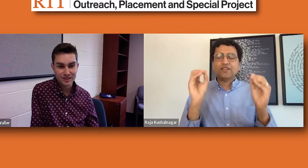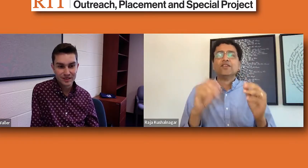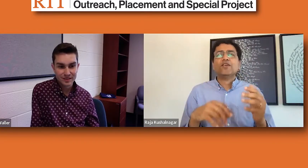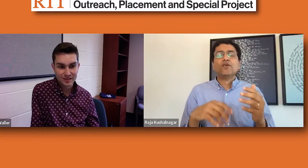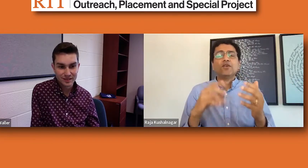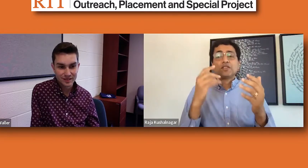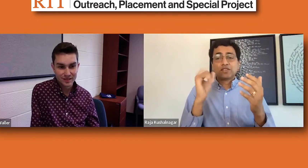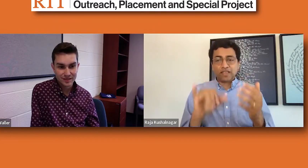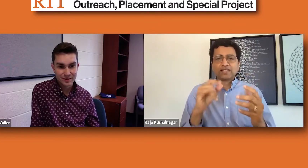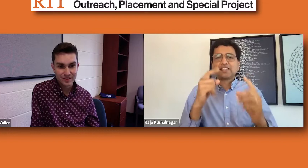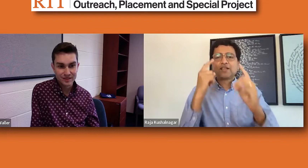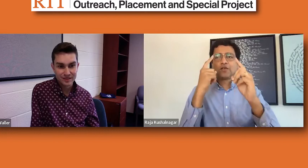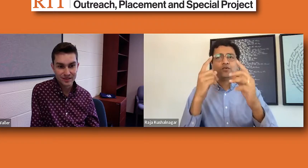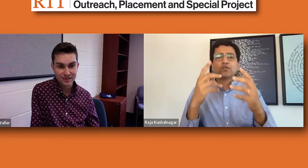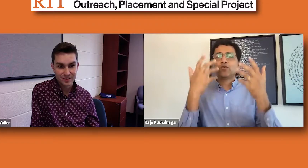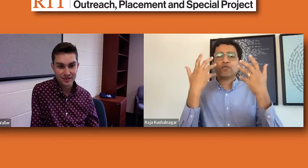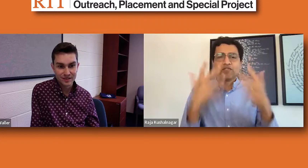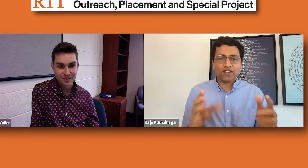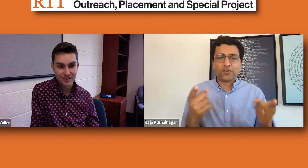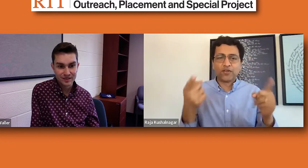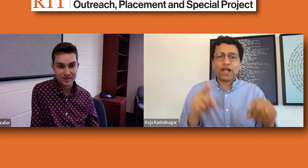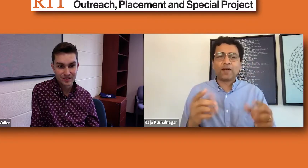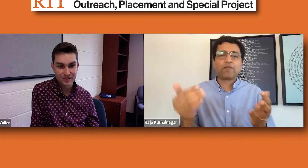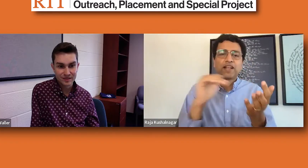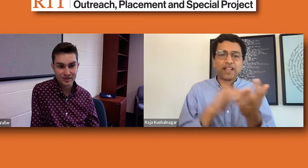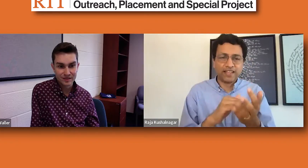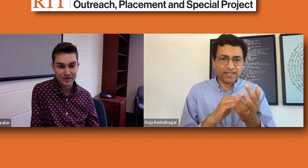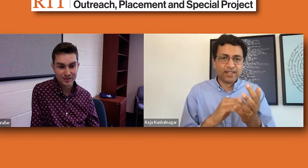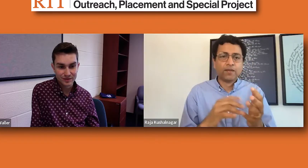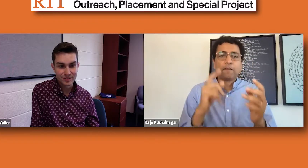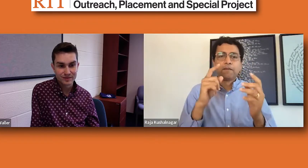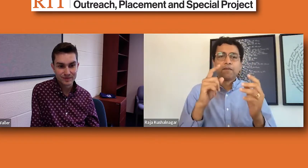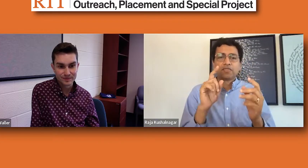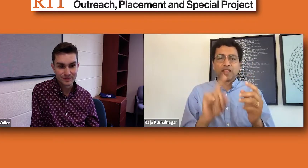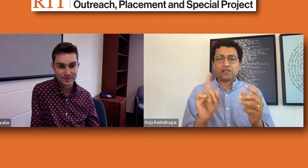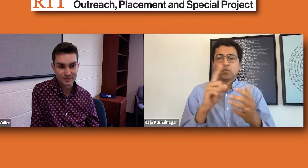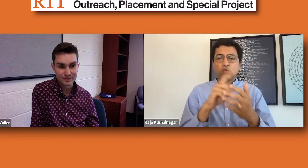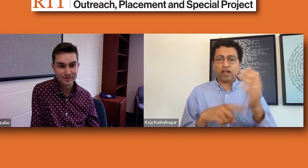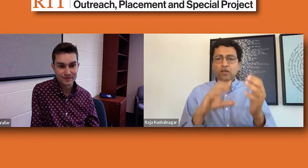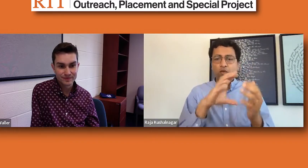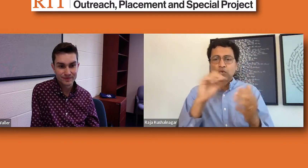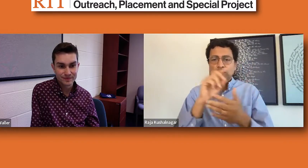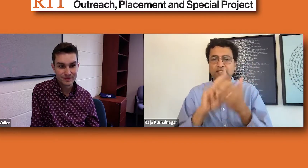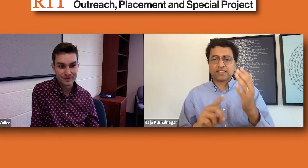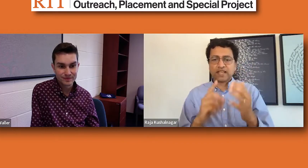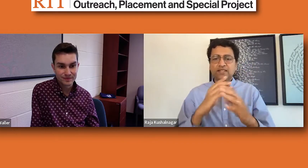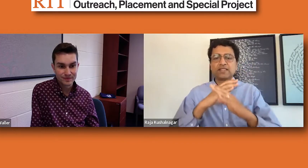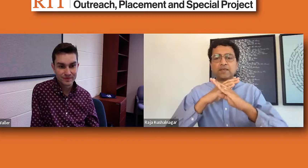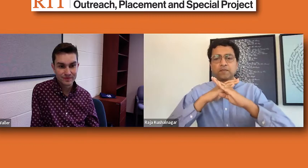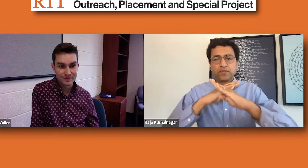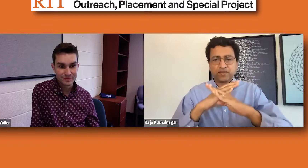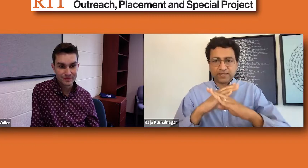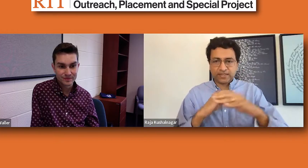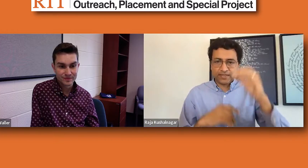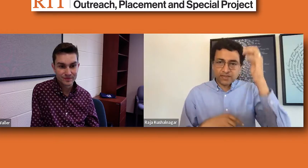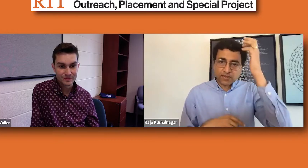and so we don't want that to happen again. We're hoping that co-design and co-development can prevent